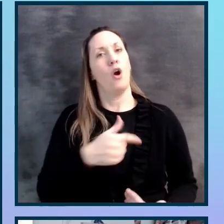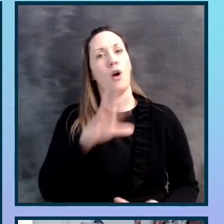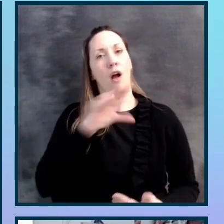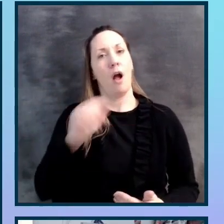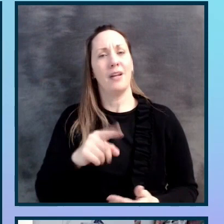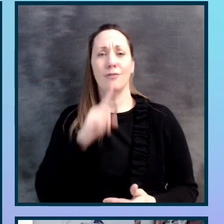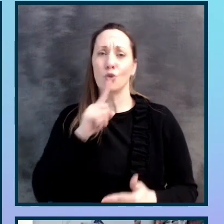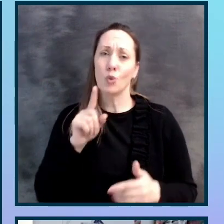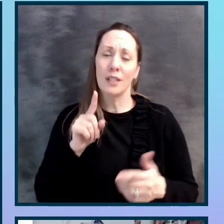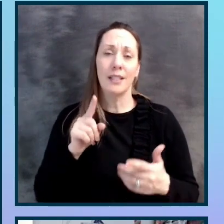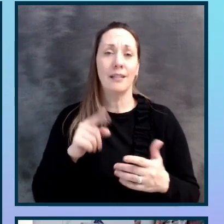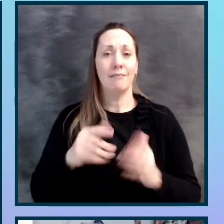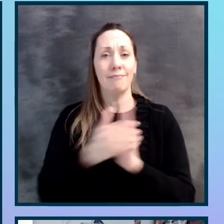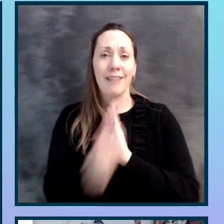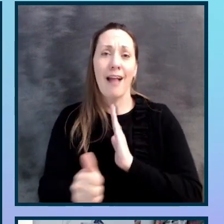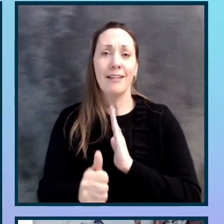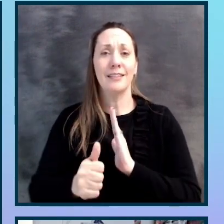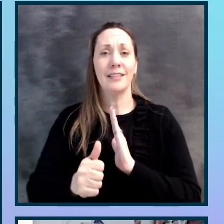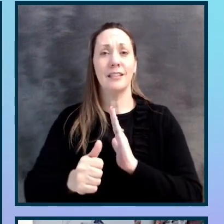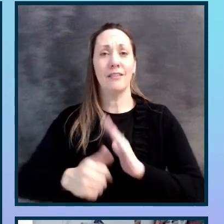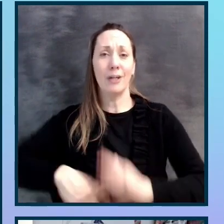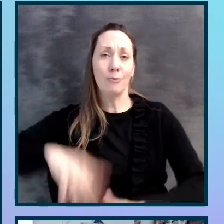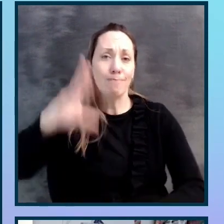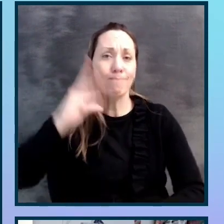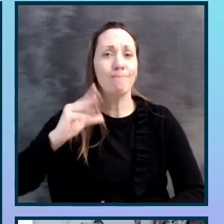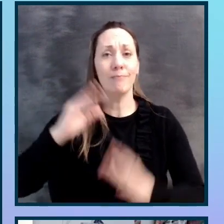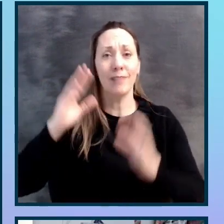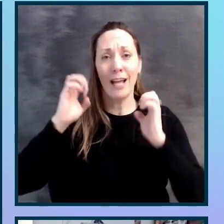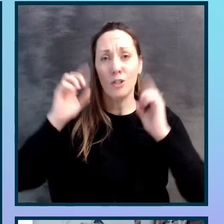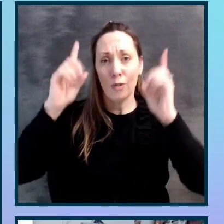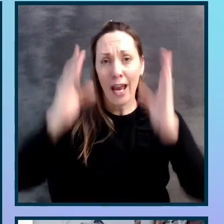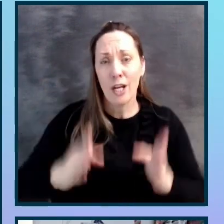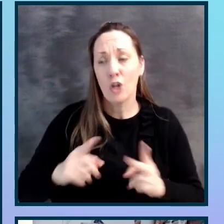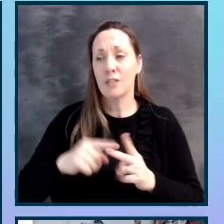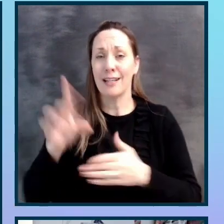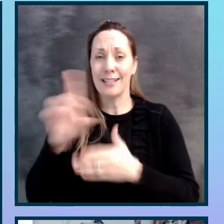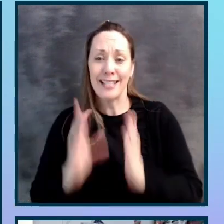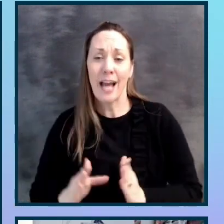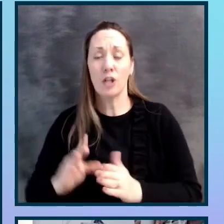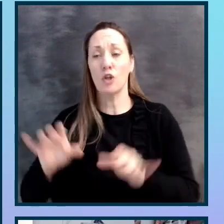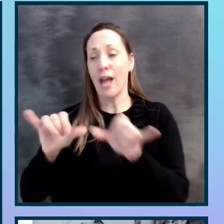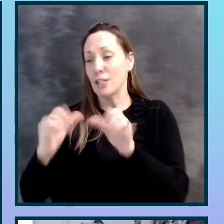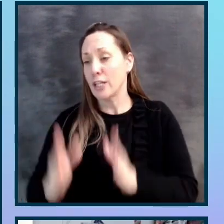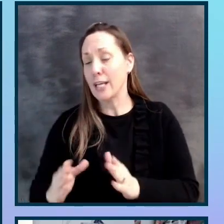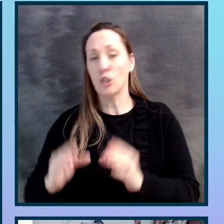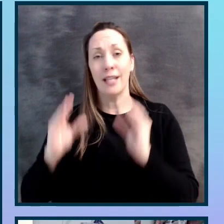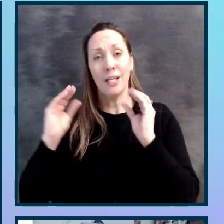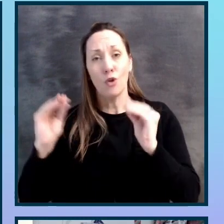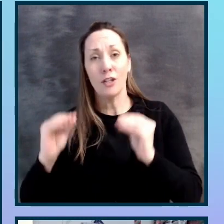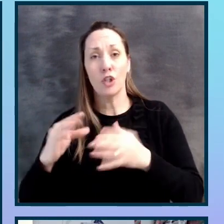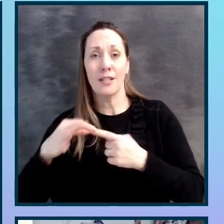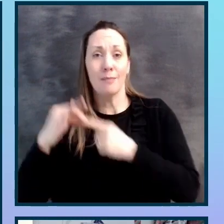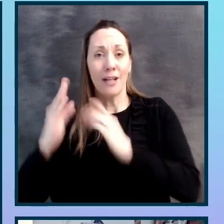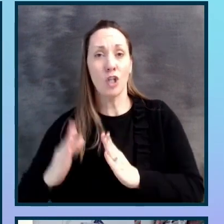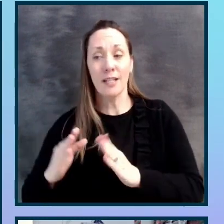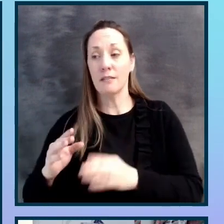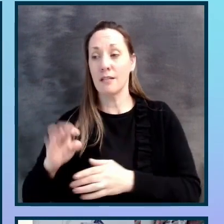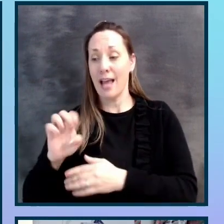highly-experienced educators, designers, engineers, instructional specialists, editors, content creators,